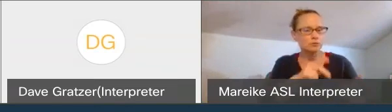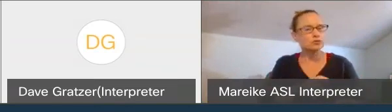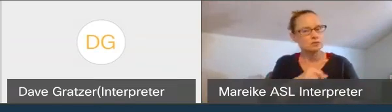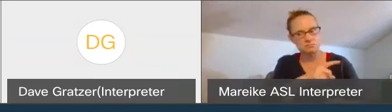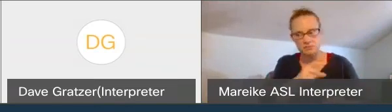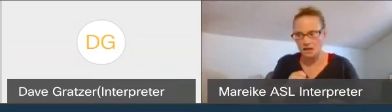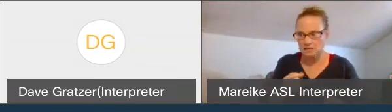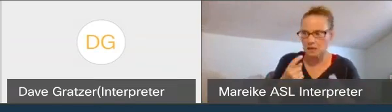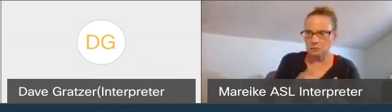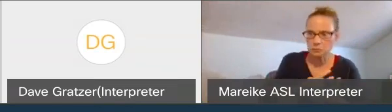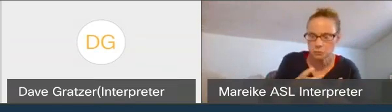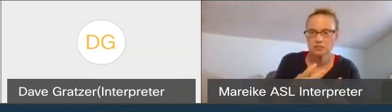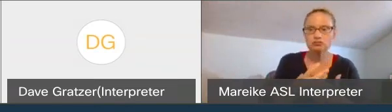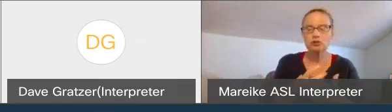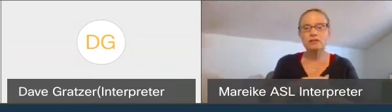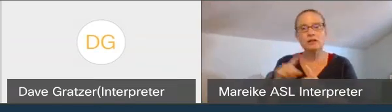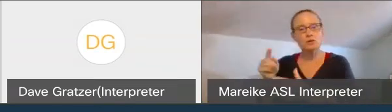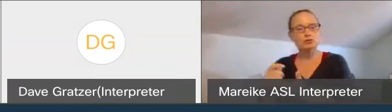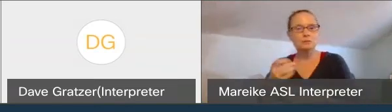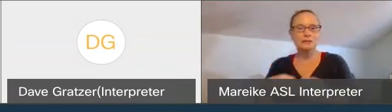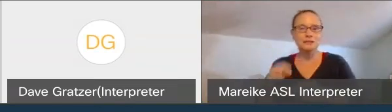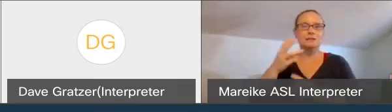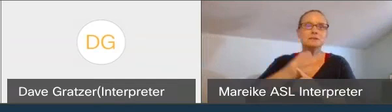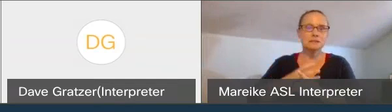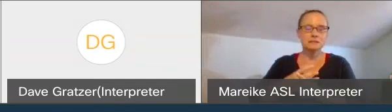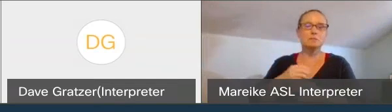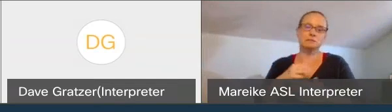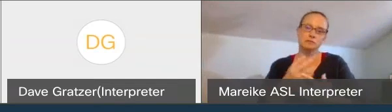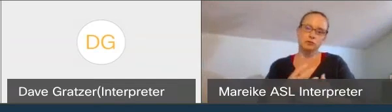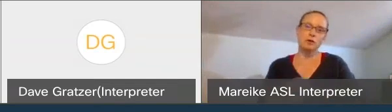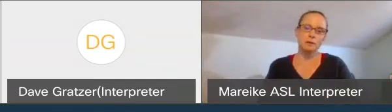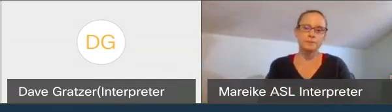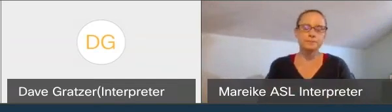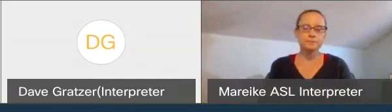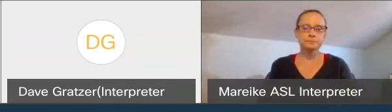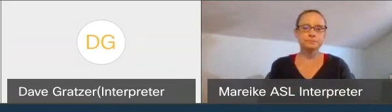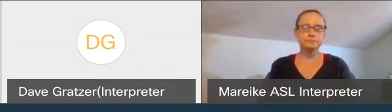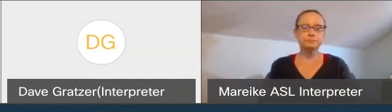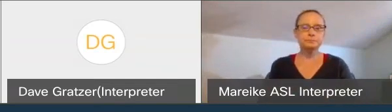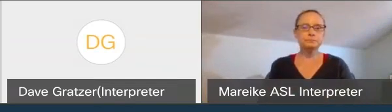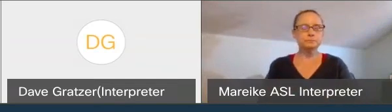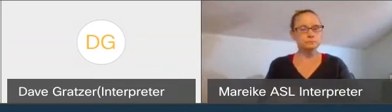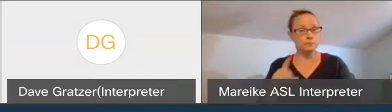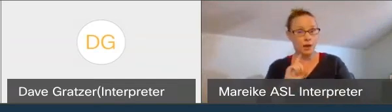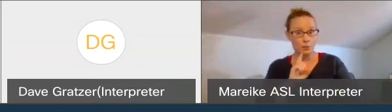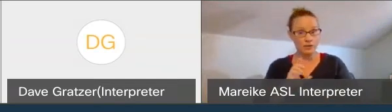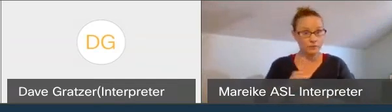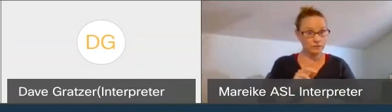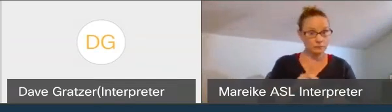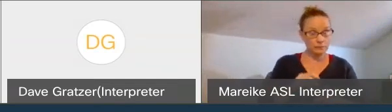and go to treatment instead of spending up to six months in jail. And are we forcing people into treatment? And as stated above,